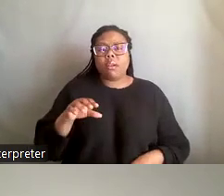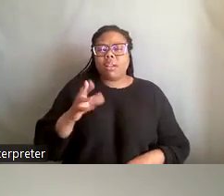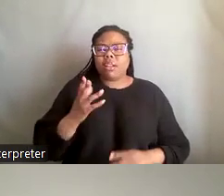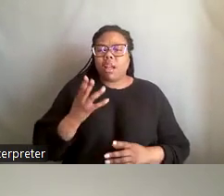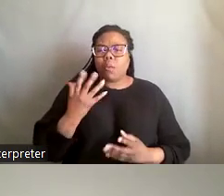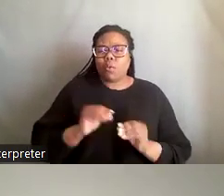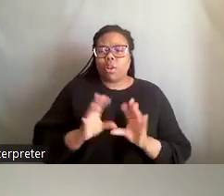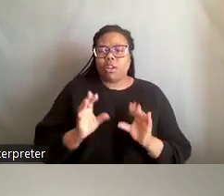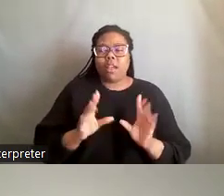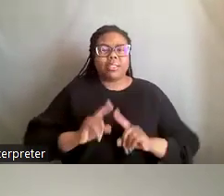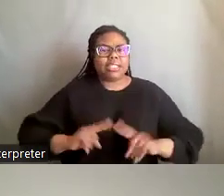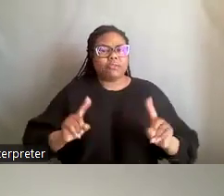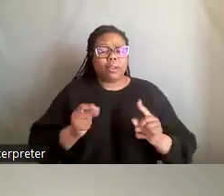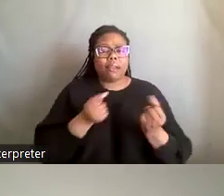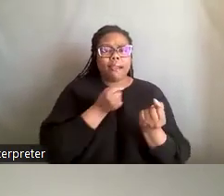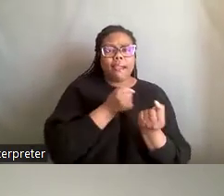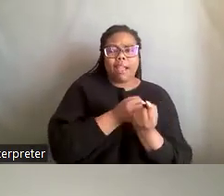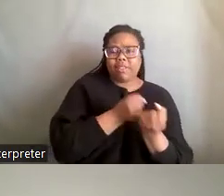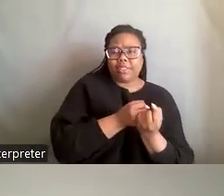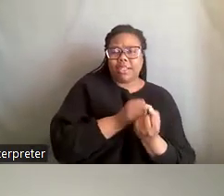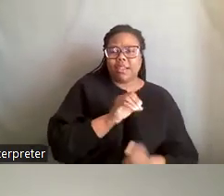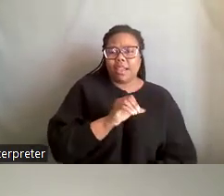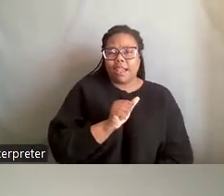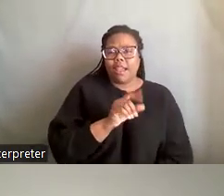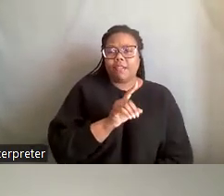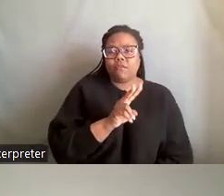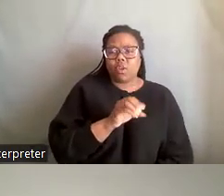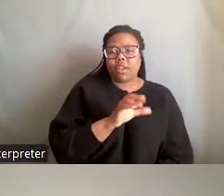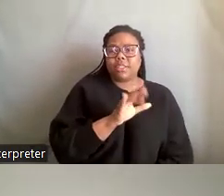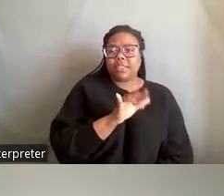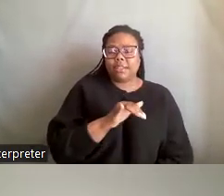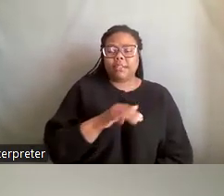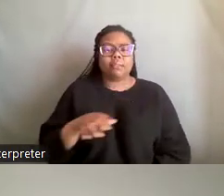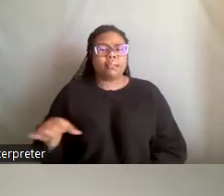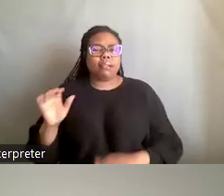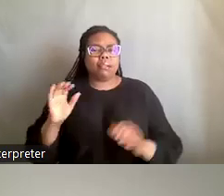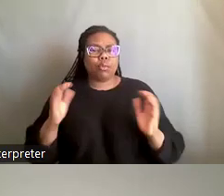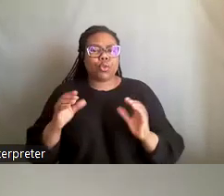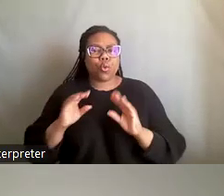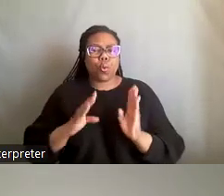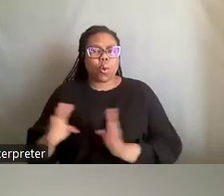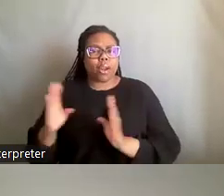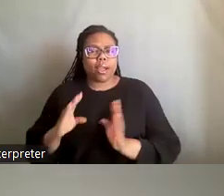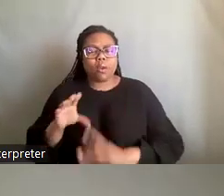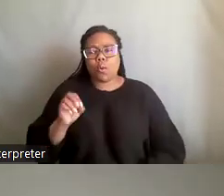to name that there's a difference between organizing and advocacy, and of course it 's not always a clean line at